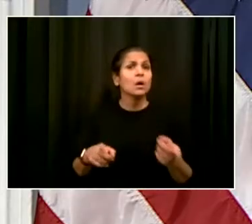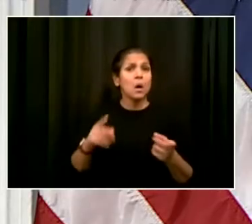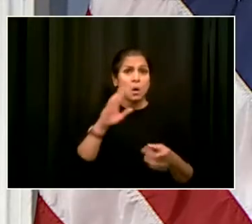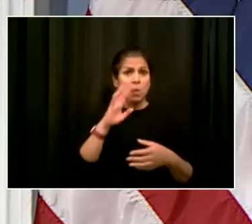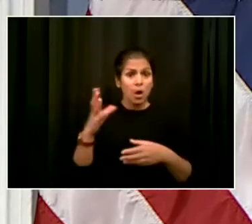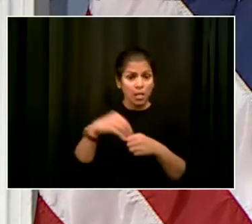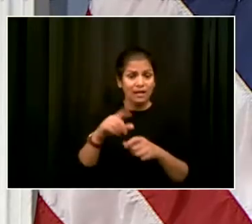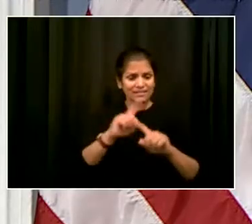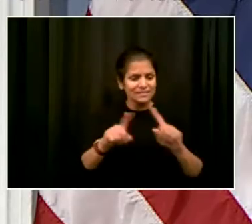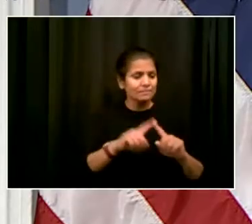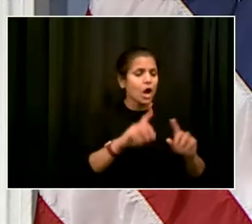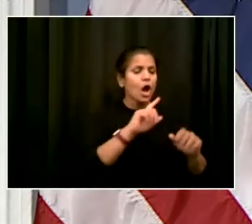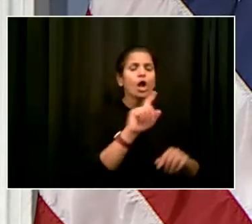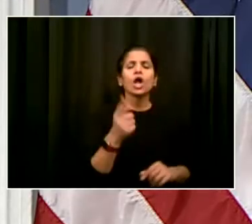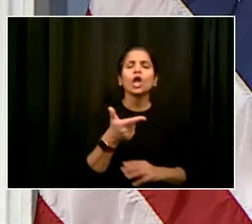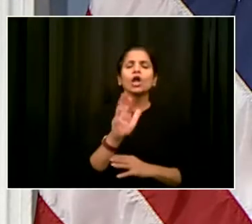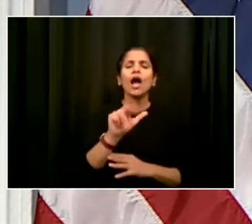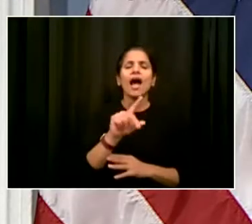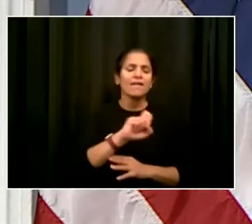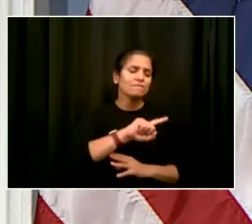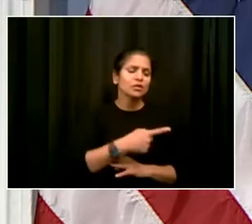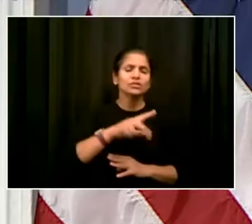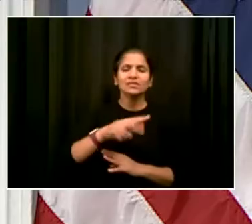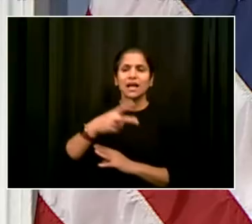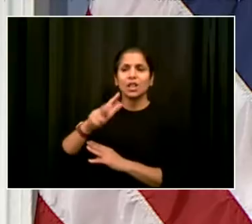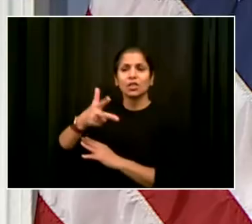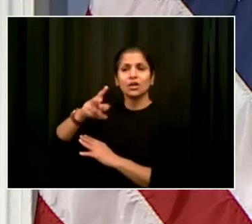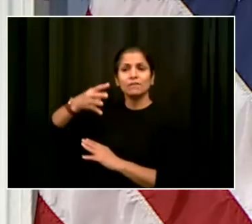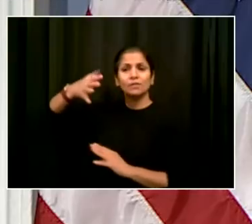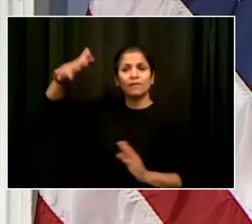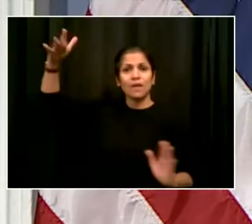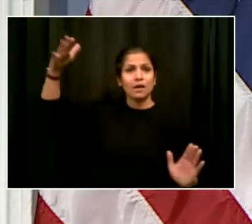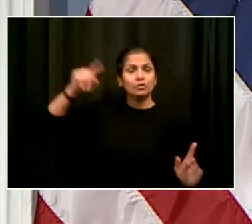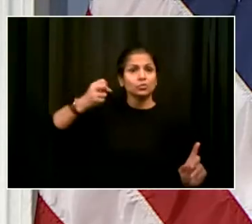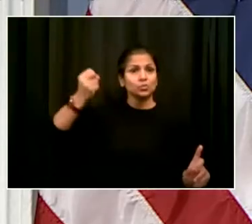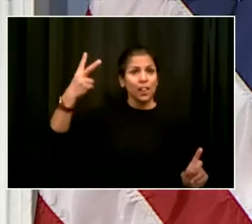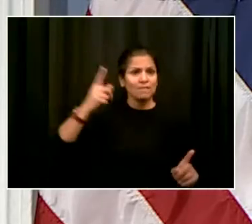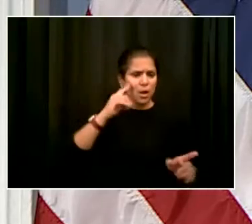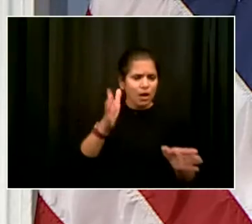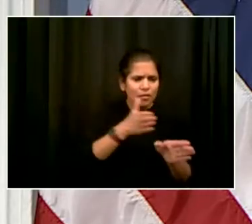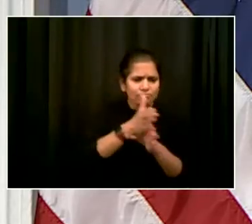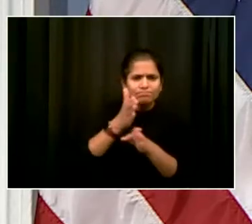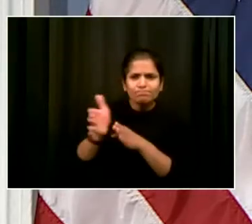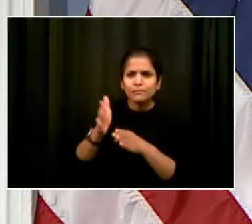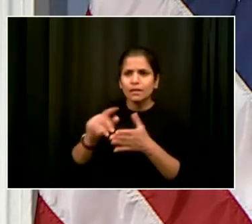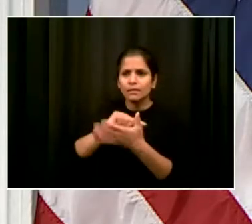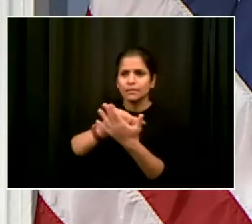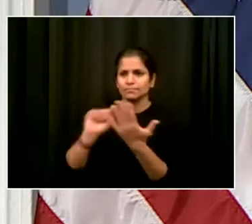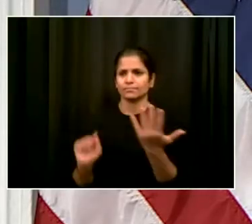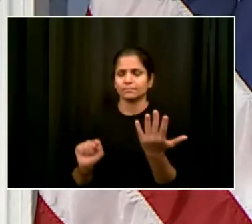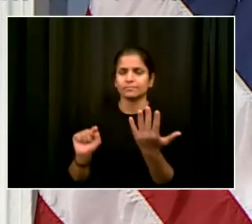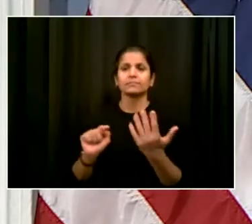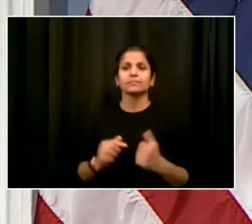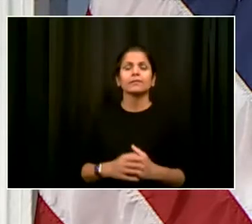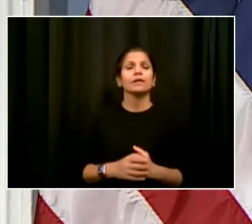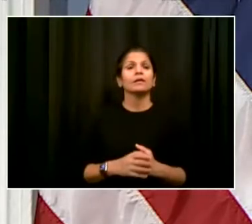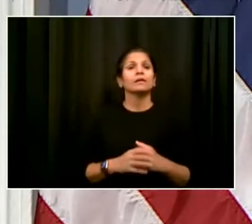THAT PROCESS WILL INVOLVE